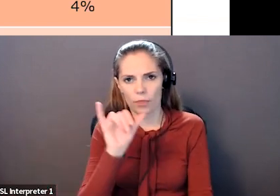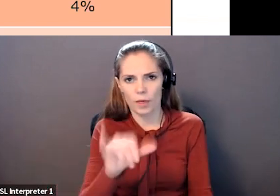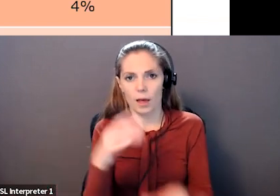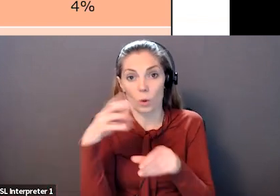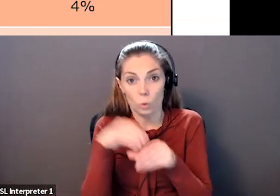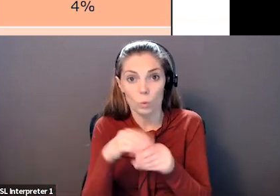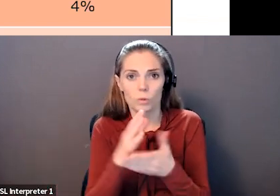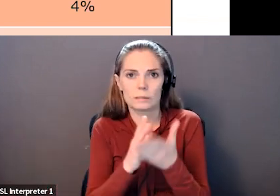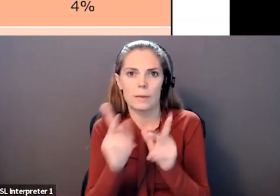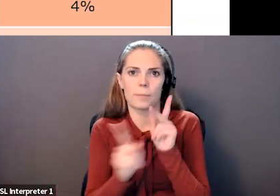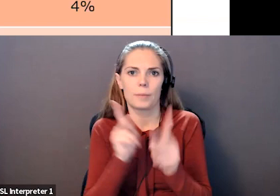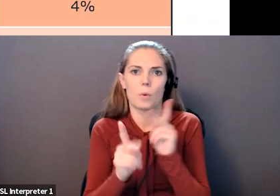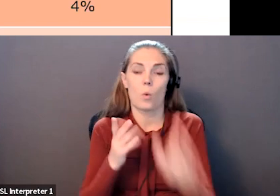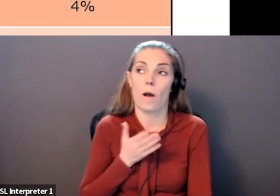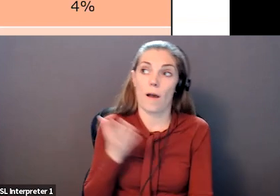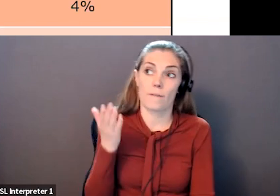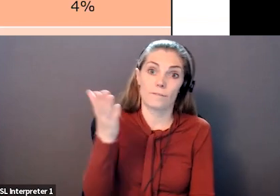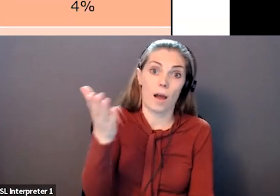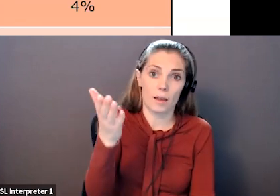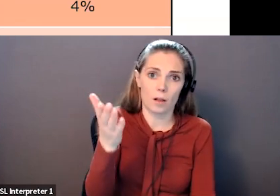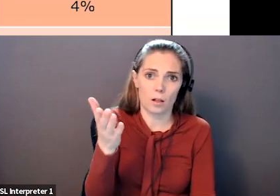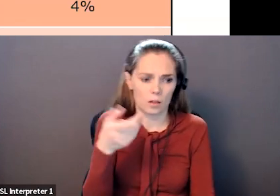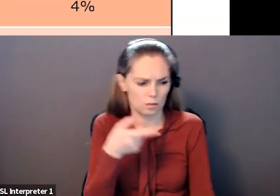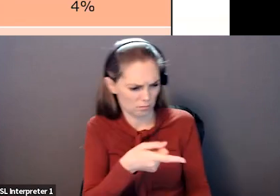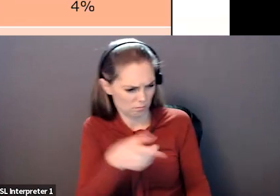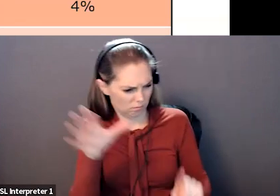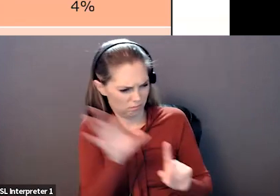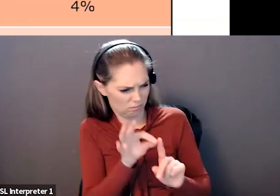But what you'll see here is the breakdown in classification units which is those areas of